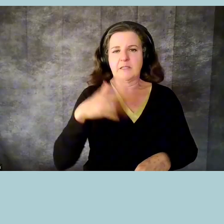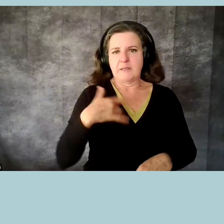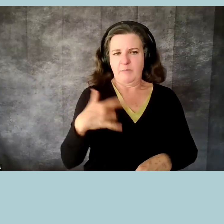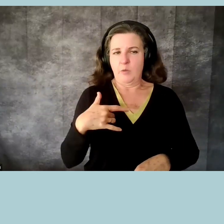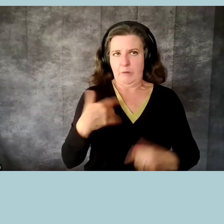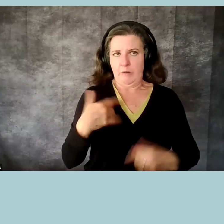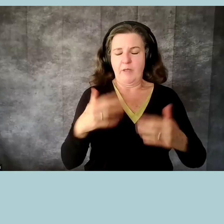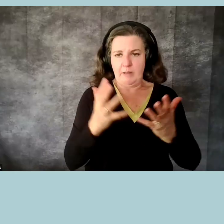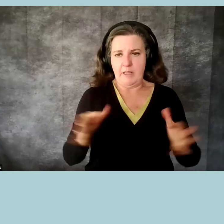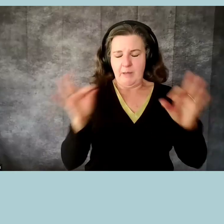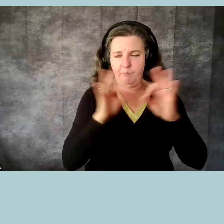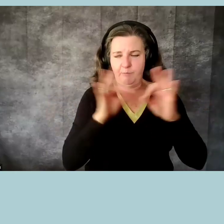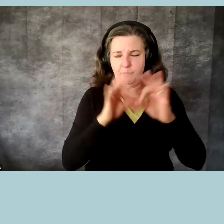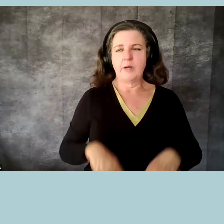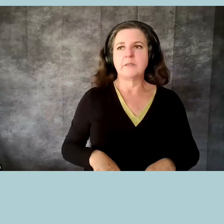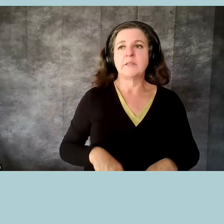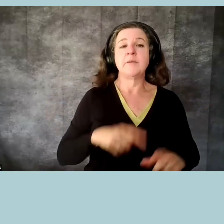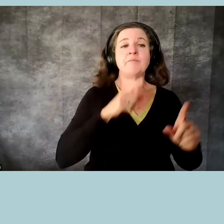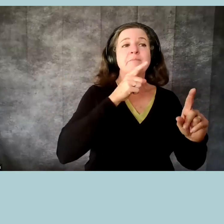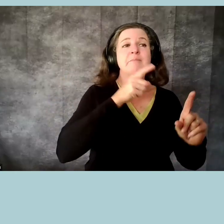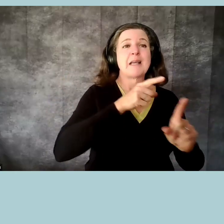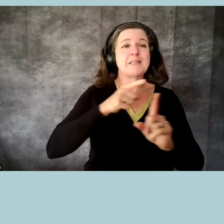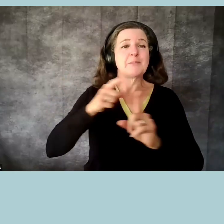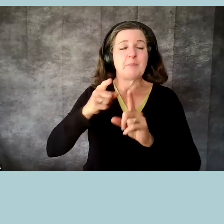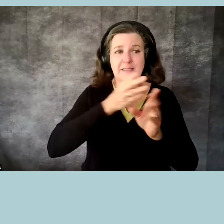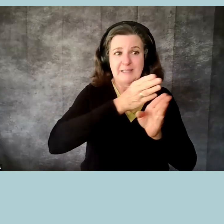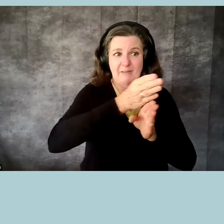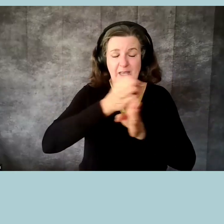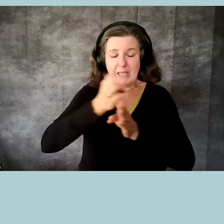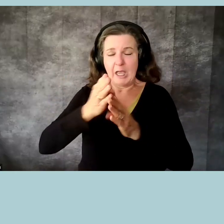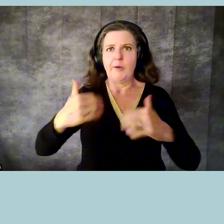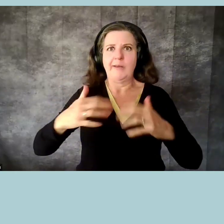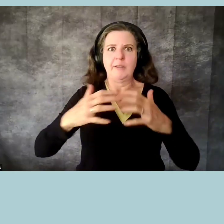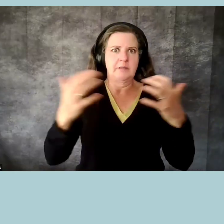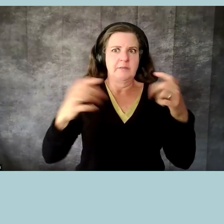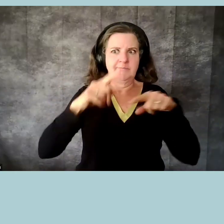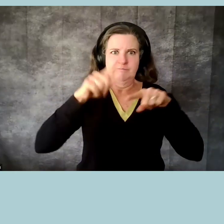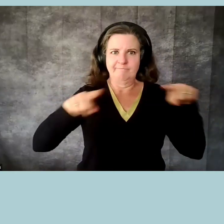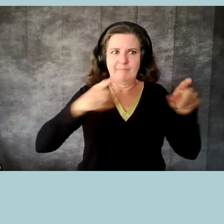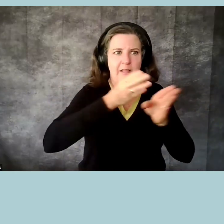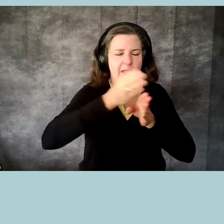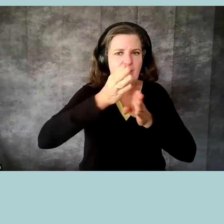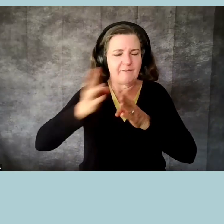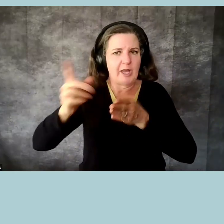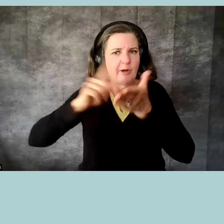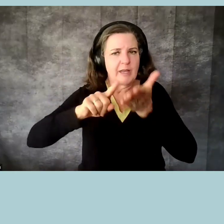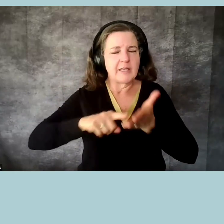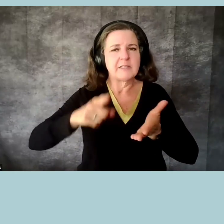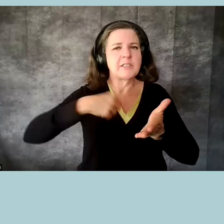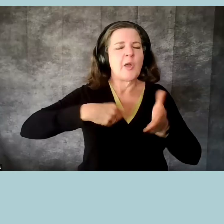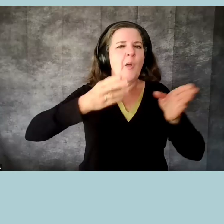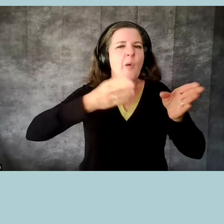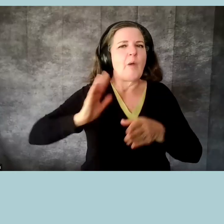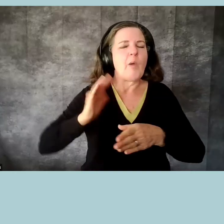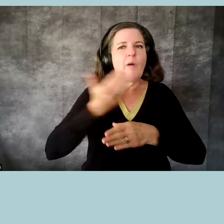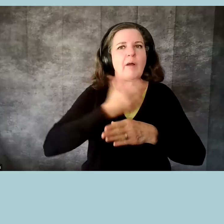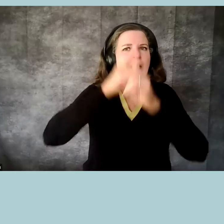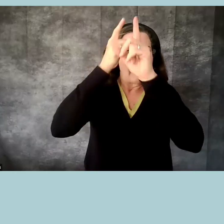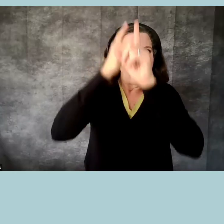specific areas. There's a lot of areas for research. We kind of organize our objectives around, you know, there's ongoing issues related to data and